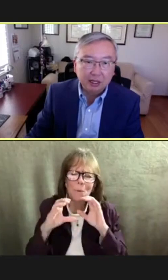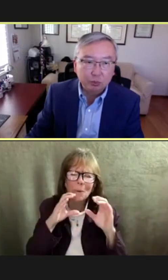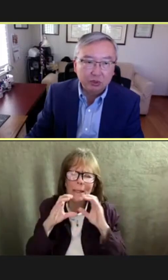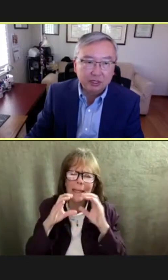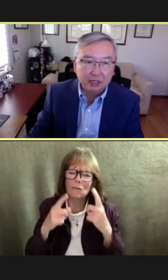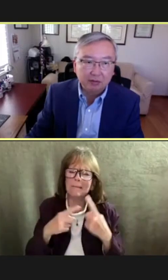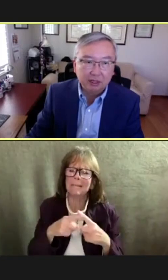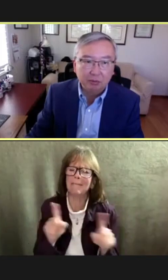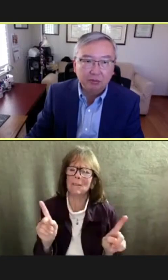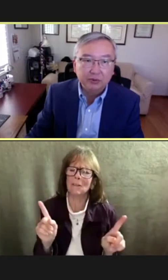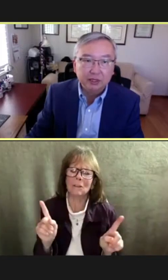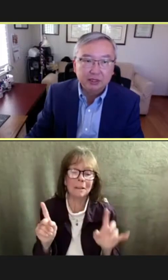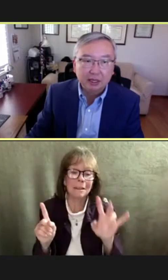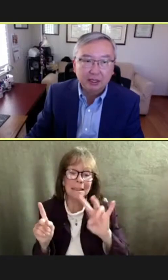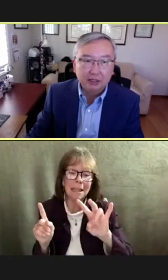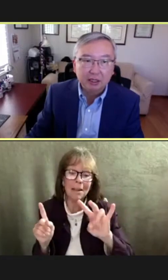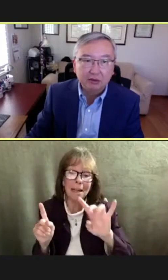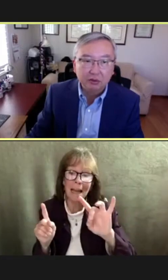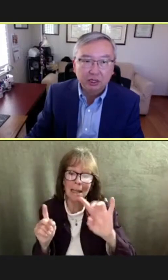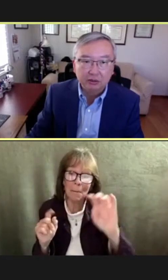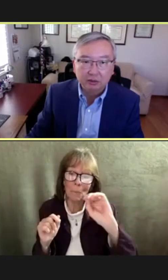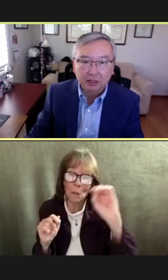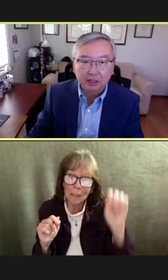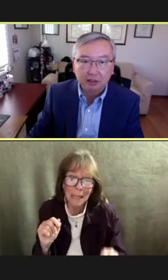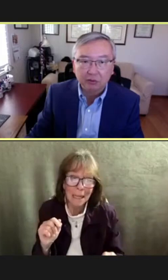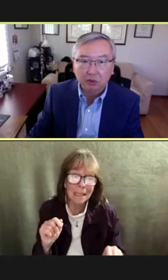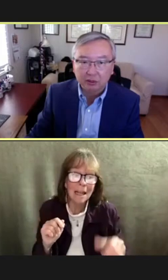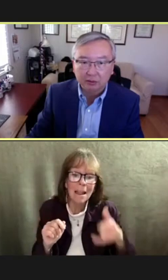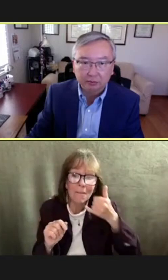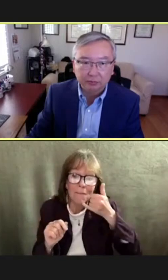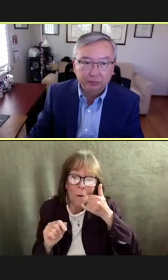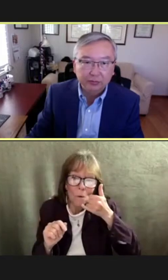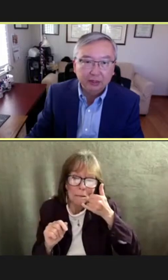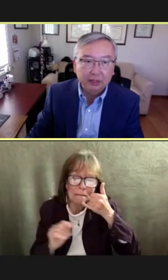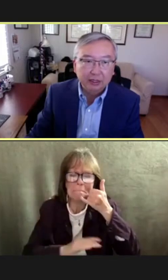that 78% of them say telephone generally avoided,